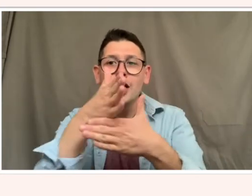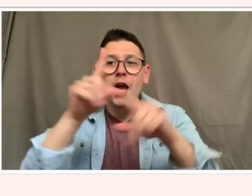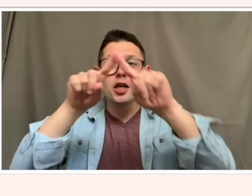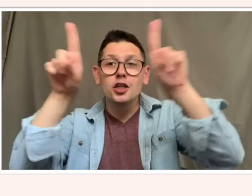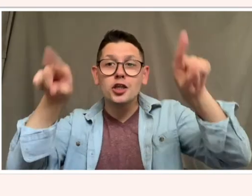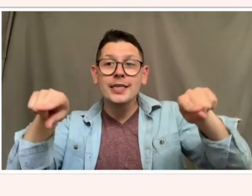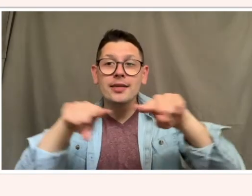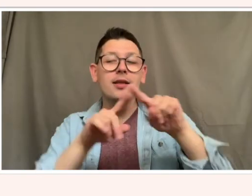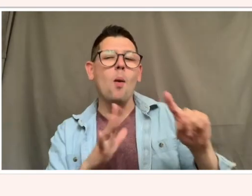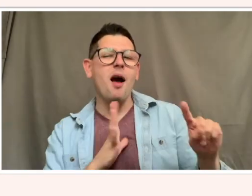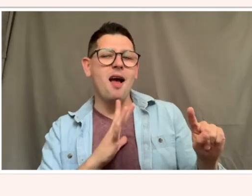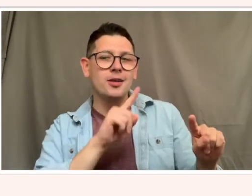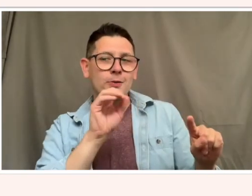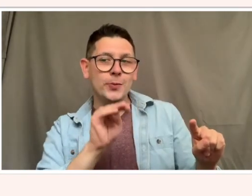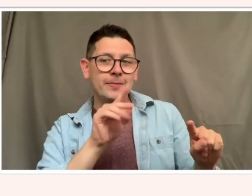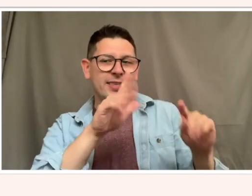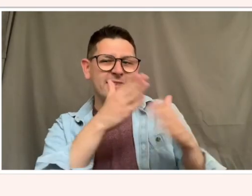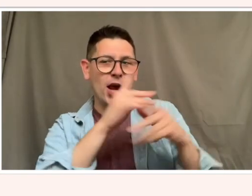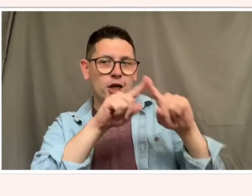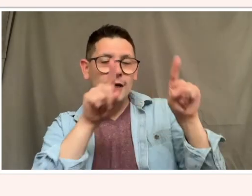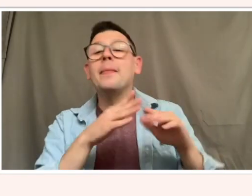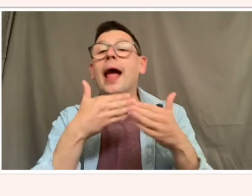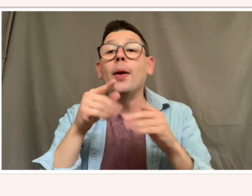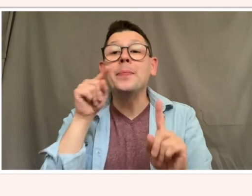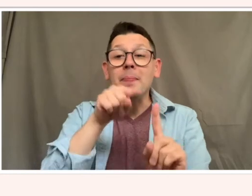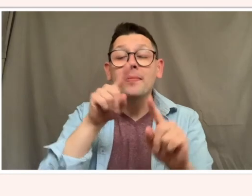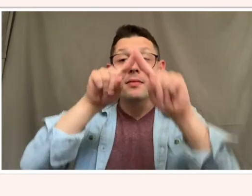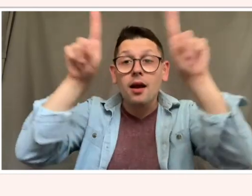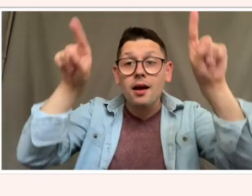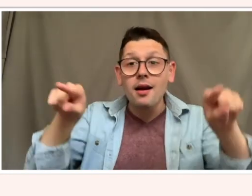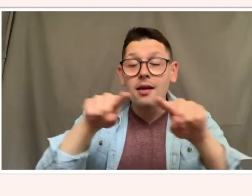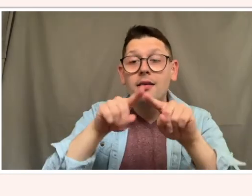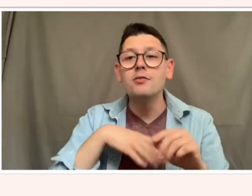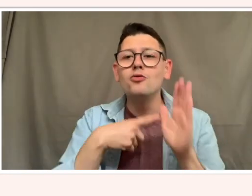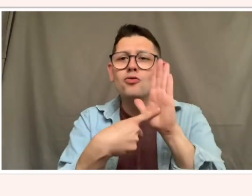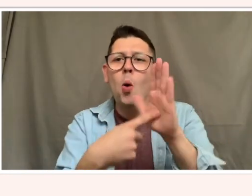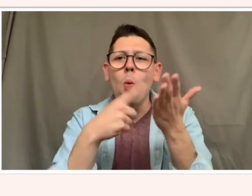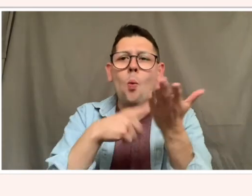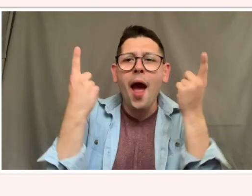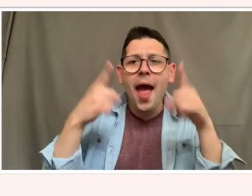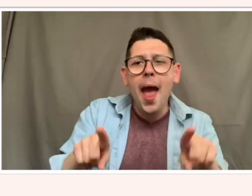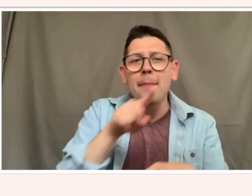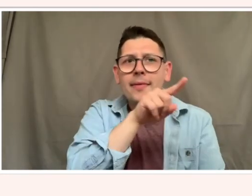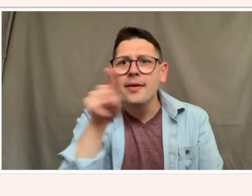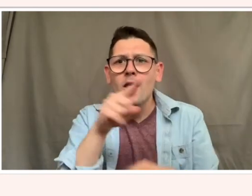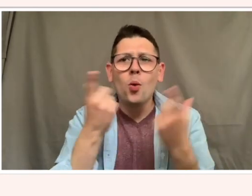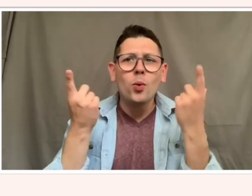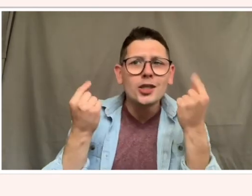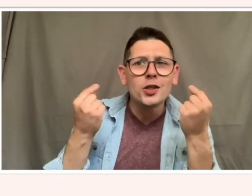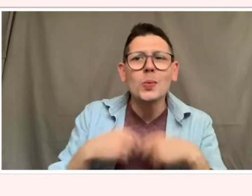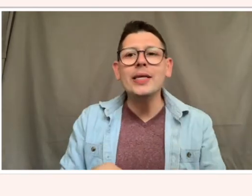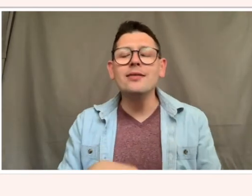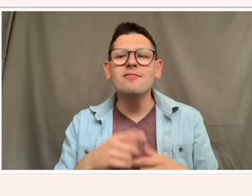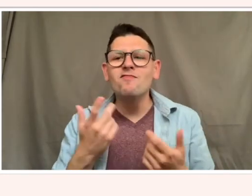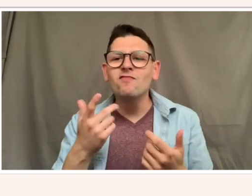So we may show them, we love that Zoom can share screens so we can show them something and we do that.